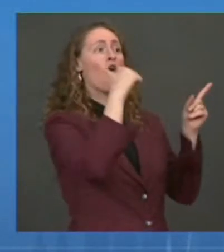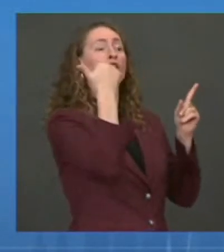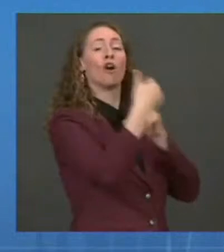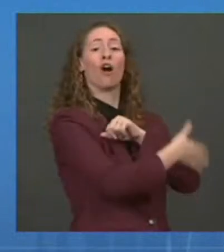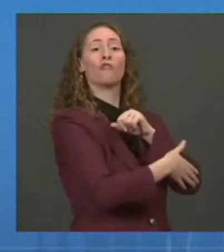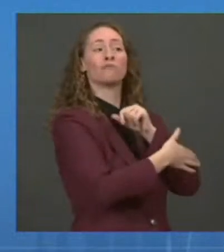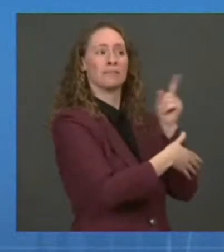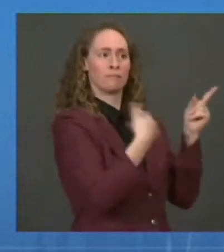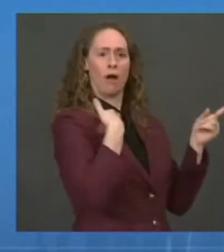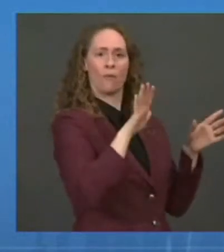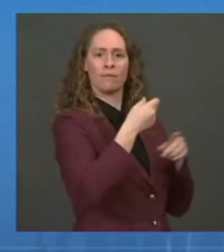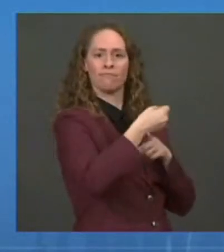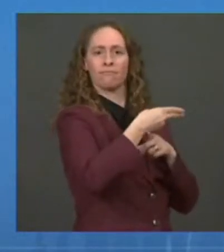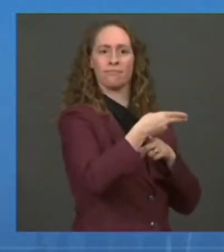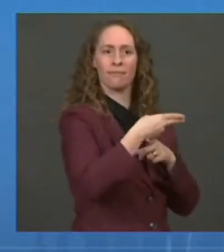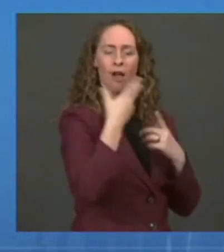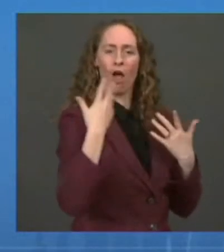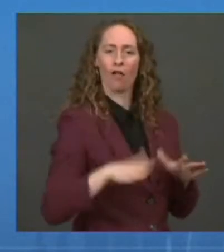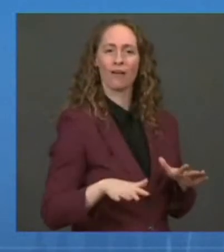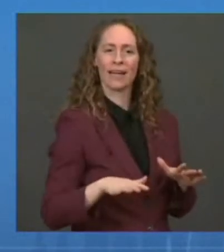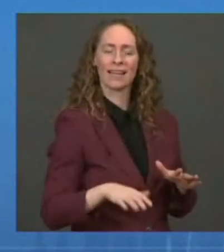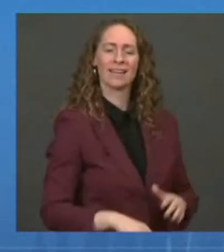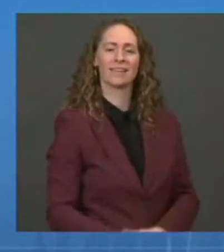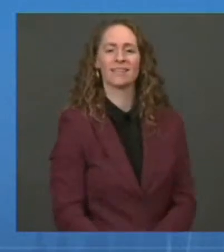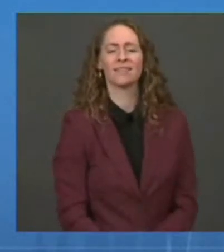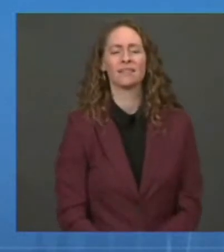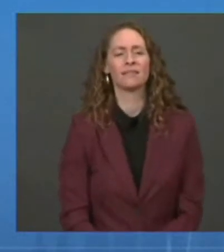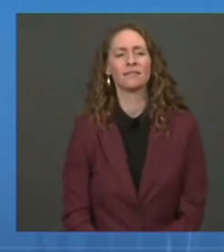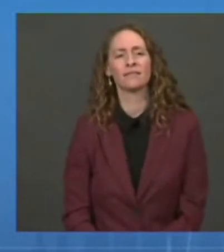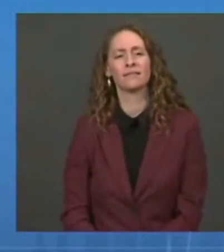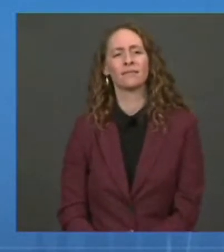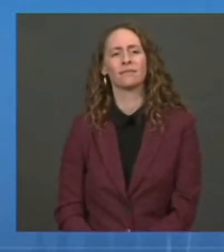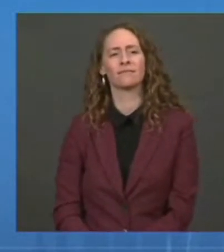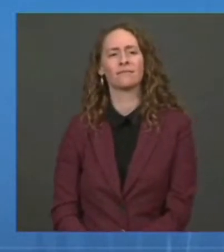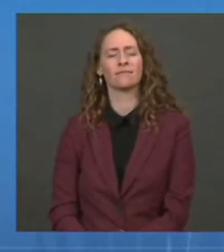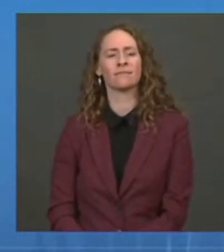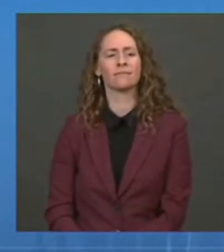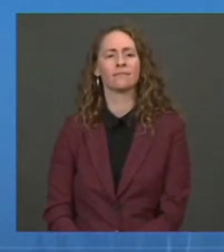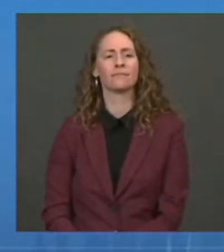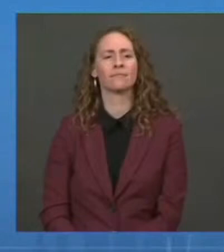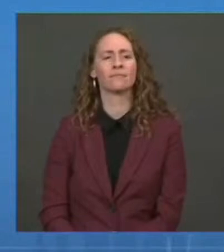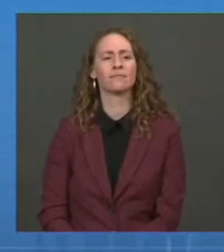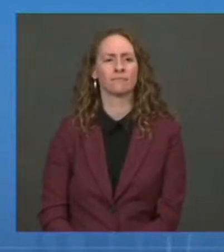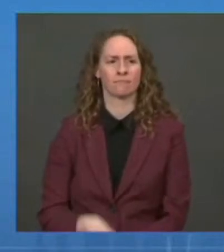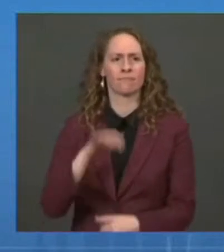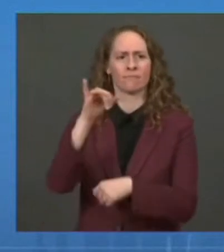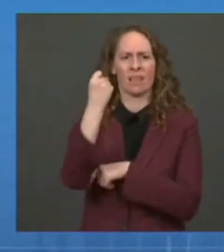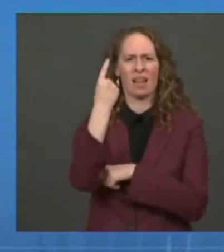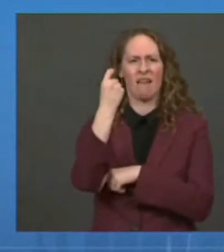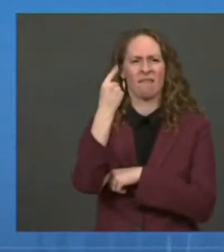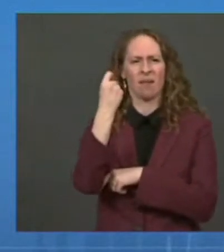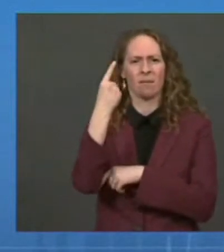TOTAL SINCE THE START OF THIS